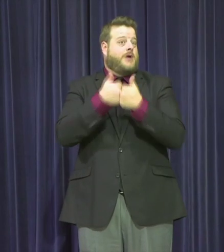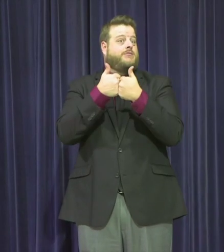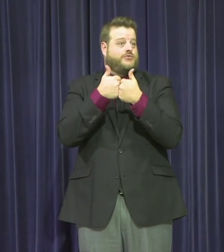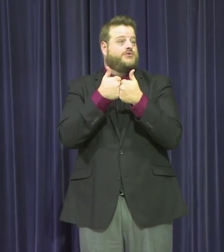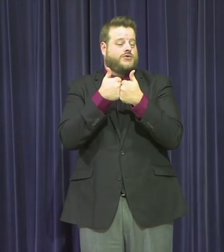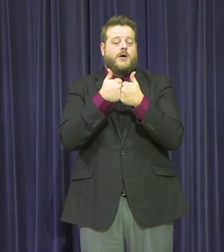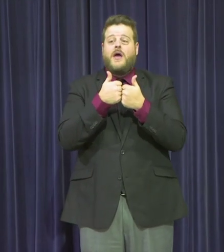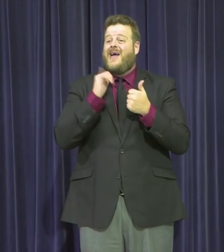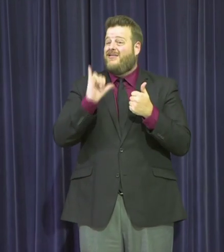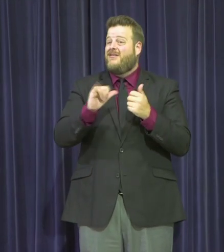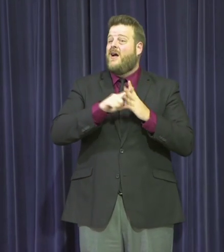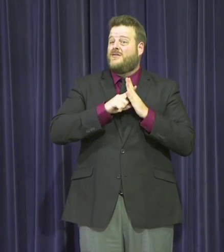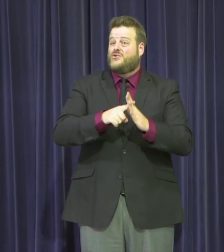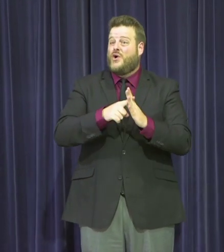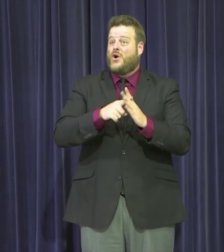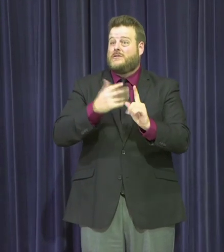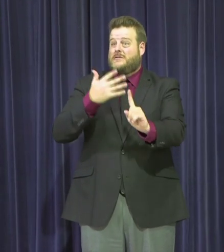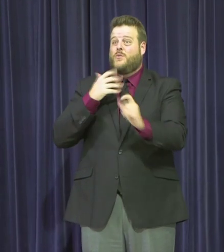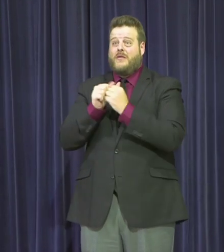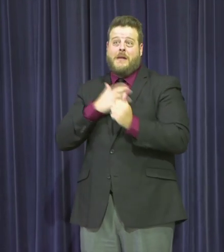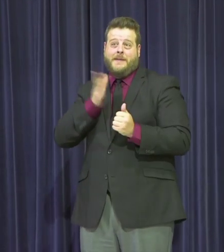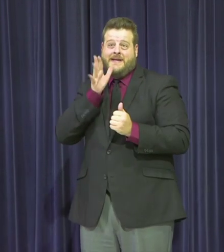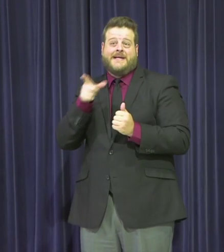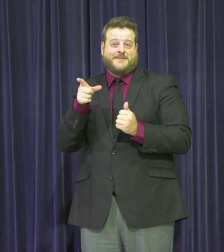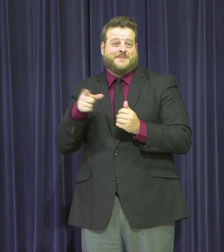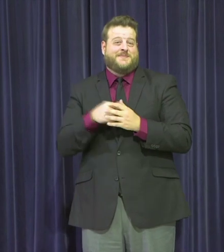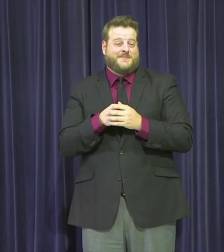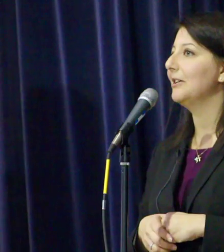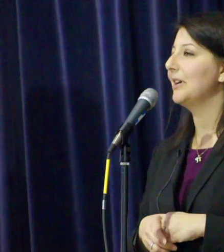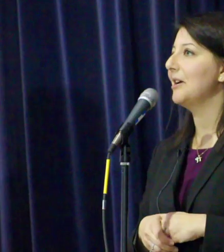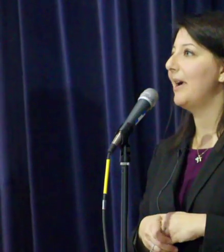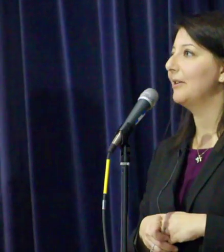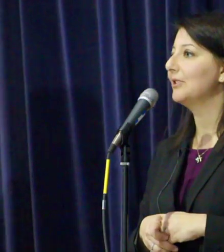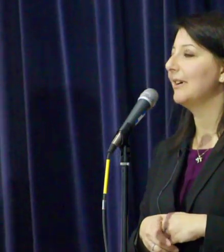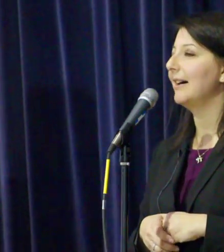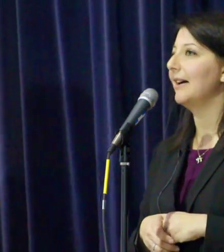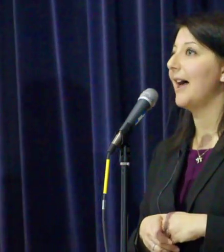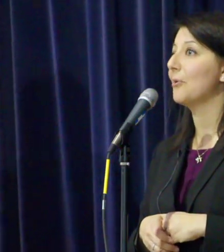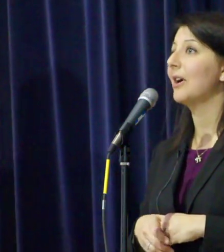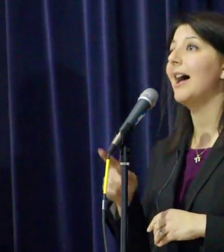That really does start back from my mom and hearing about that work.